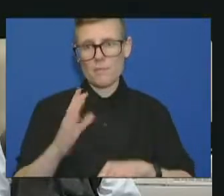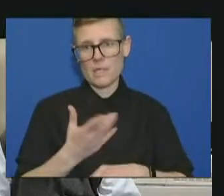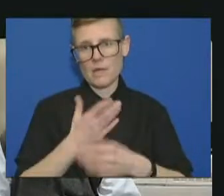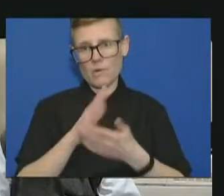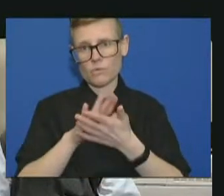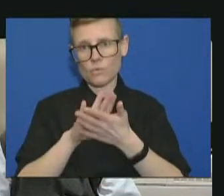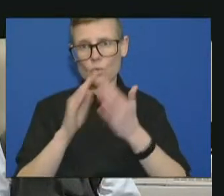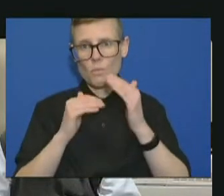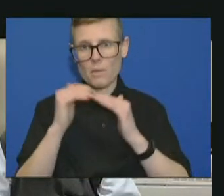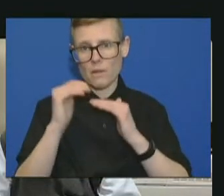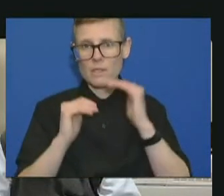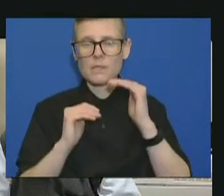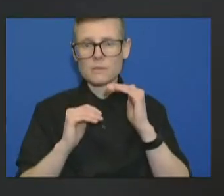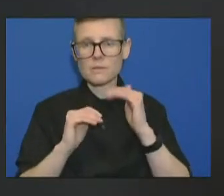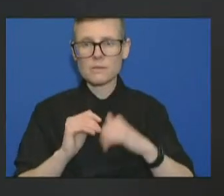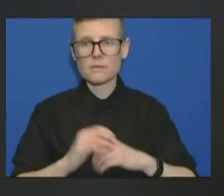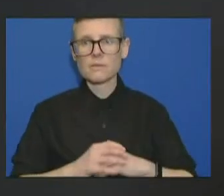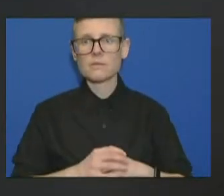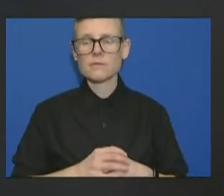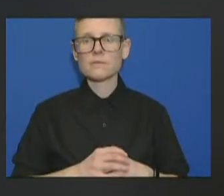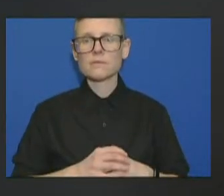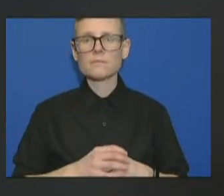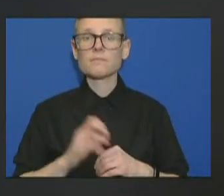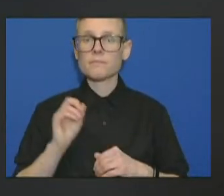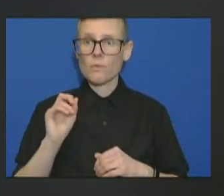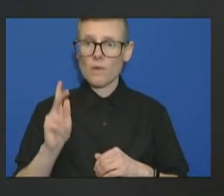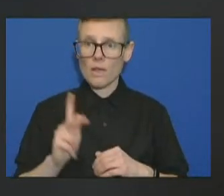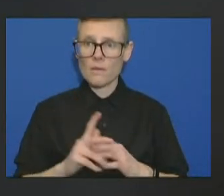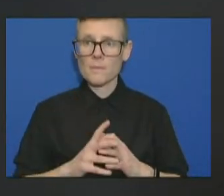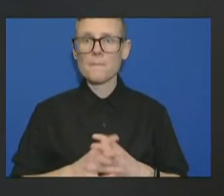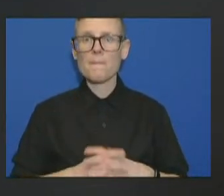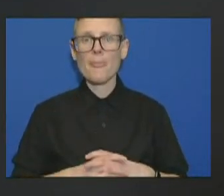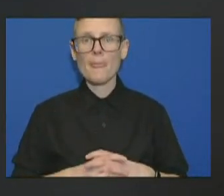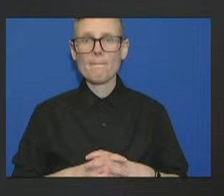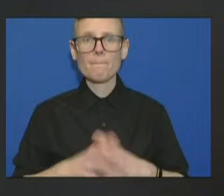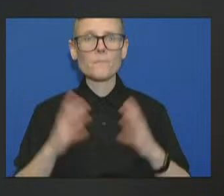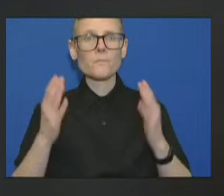and the scenarios that's